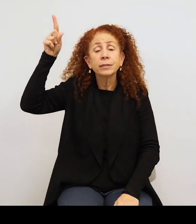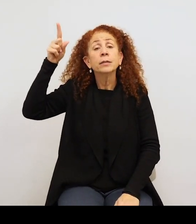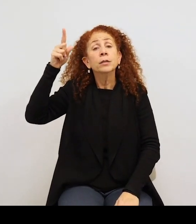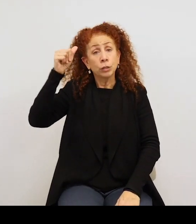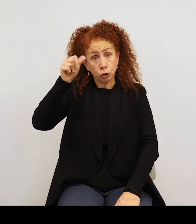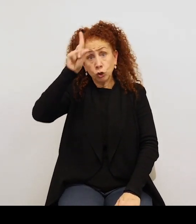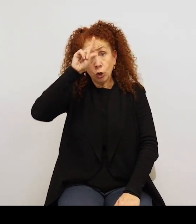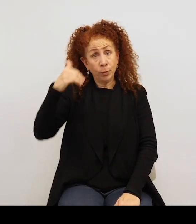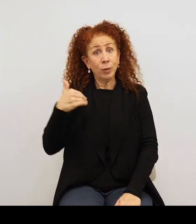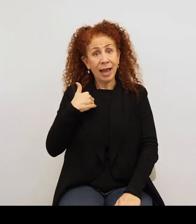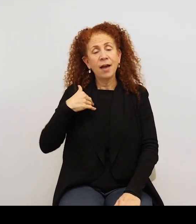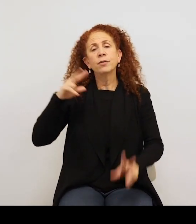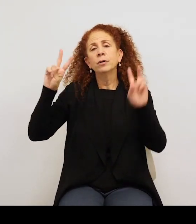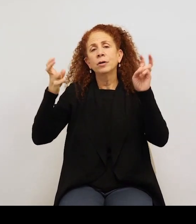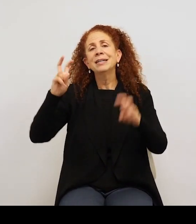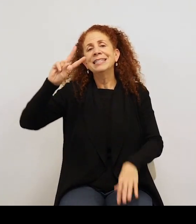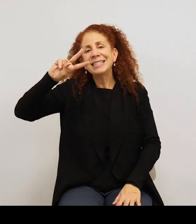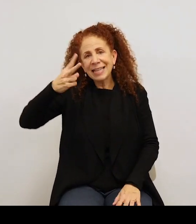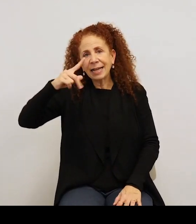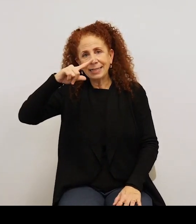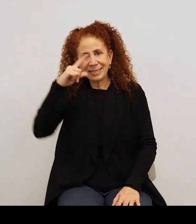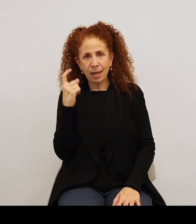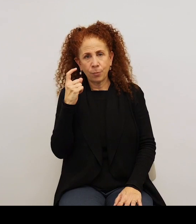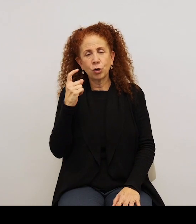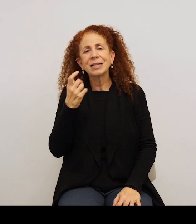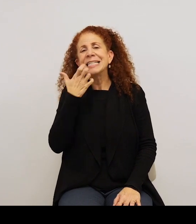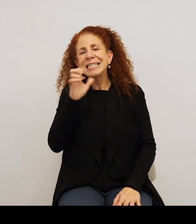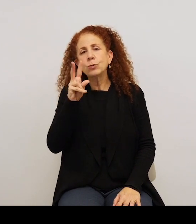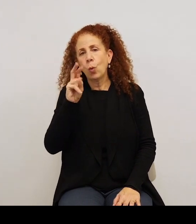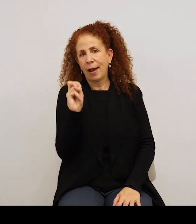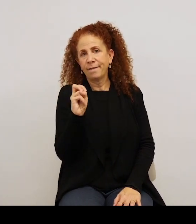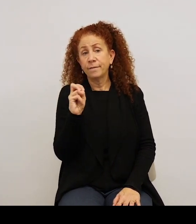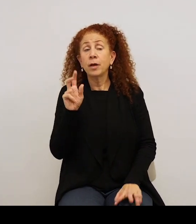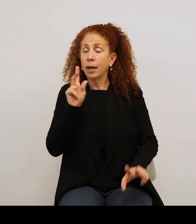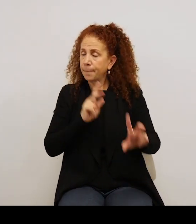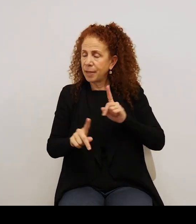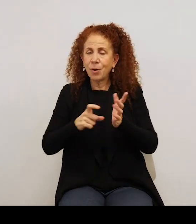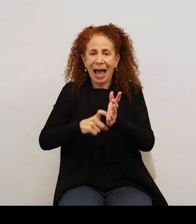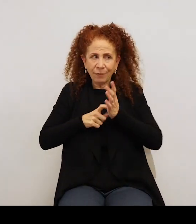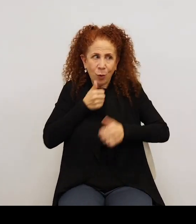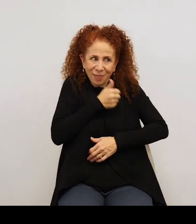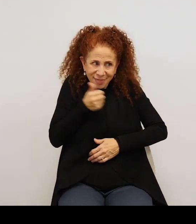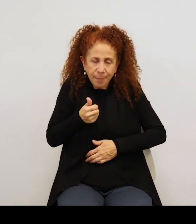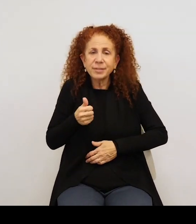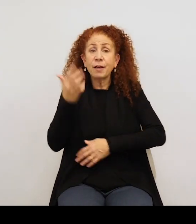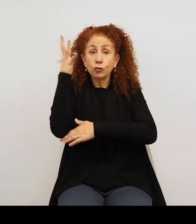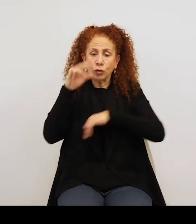had the second summer of consecutive heatwave. People had to water the trees, because otherwise, they're dying.